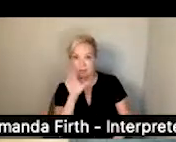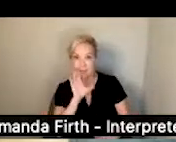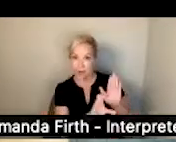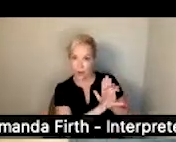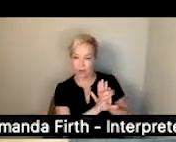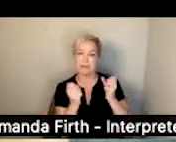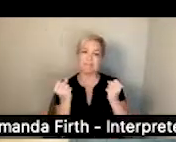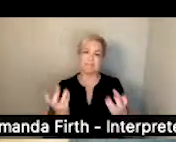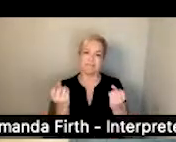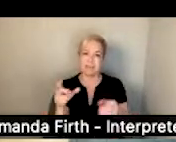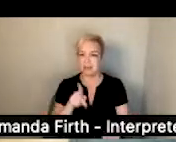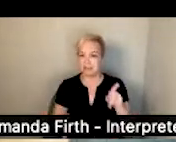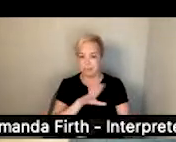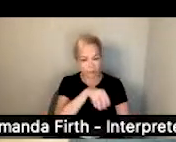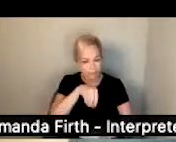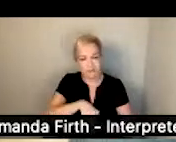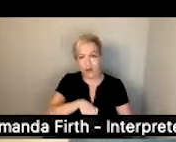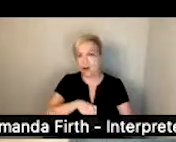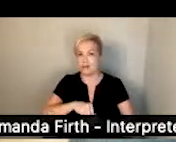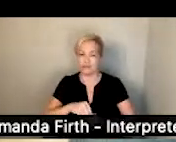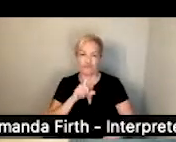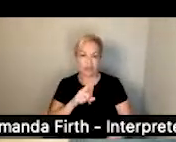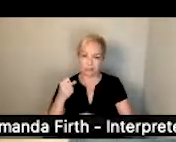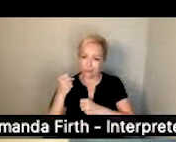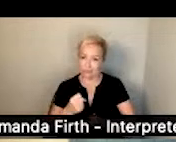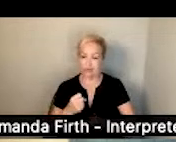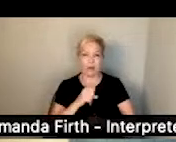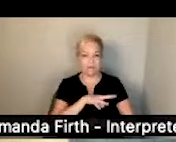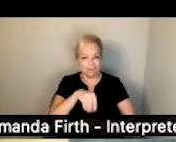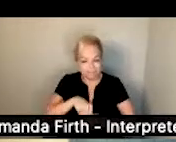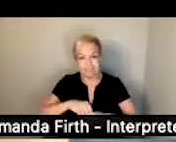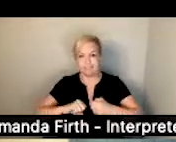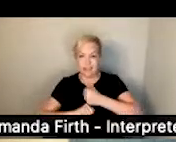many others who are fundamental to forming the New Museum Union, and who are keeping it going today.